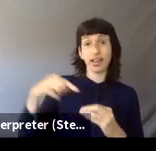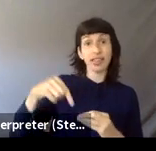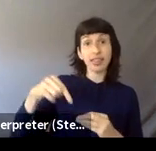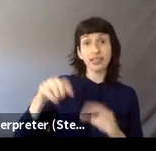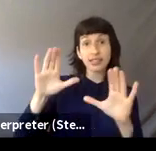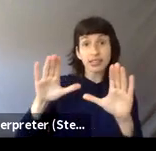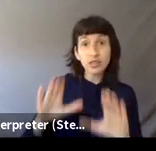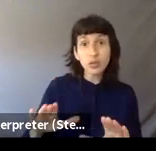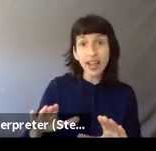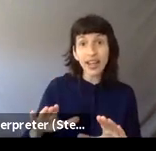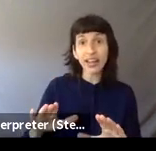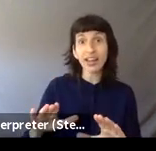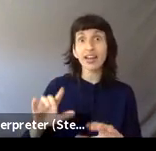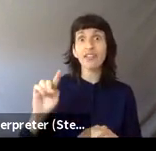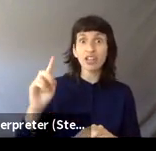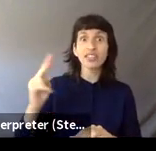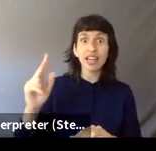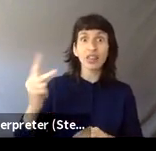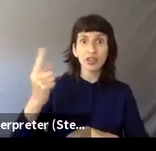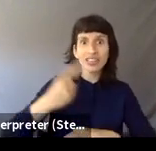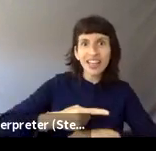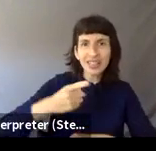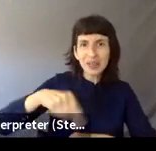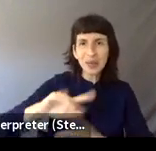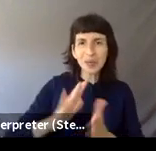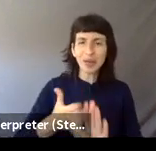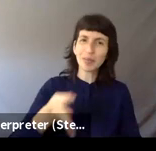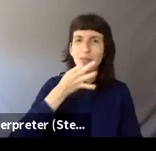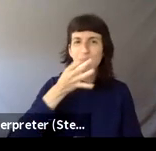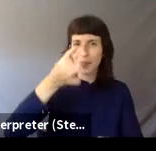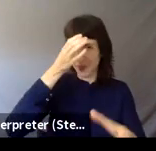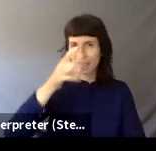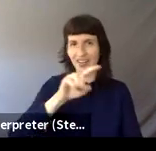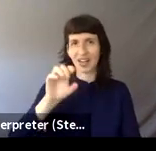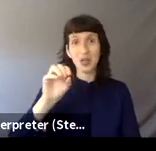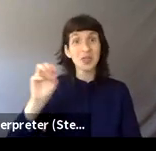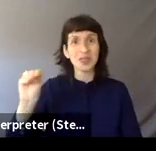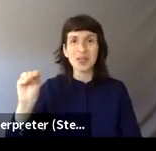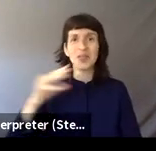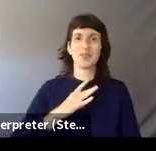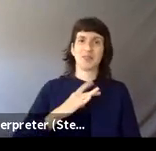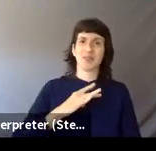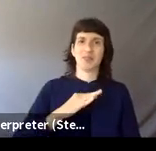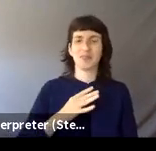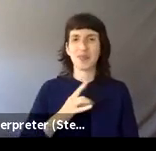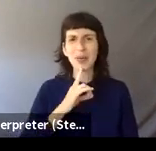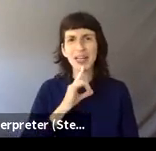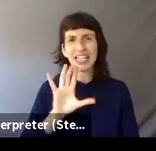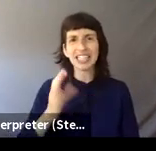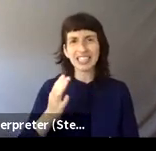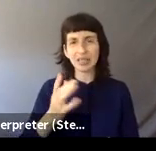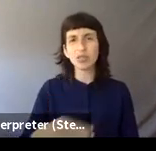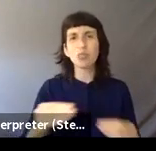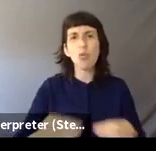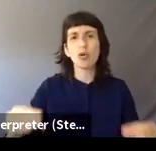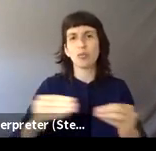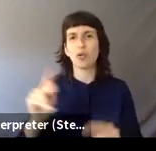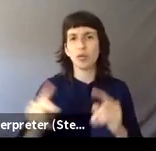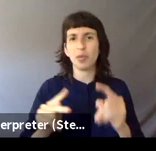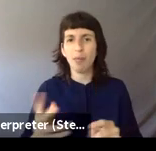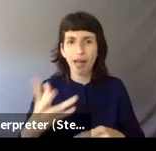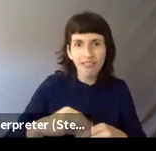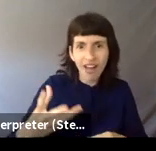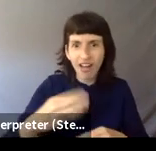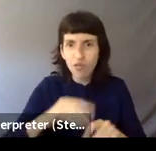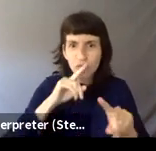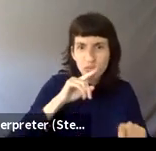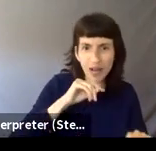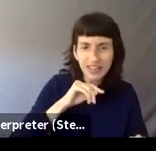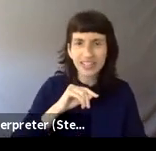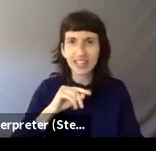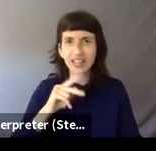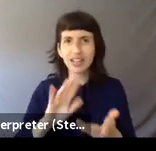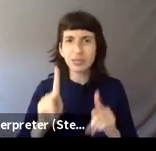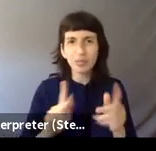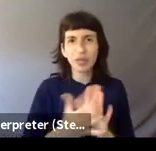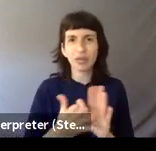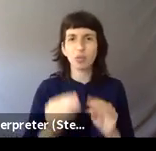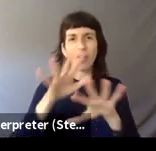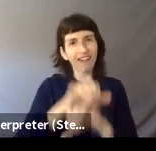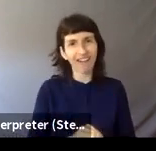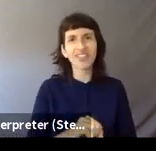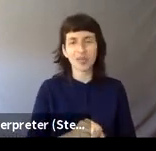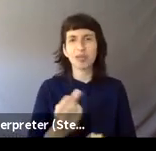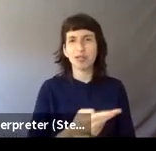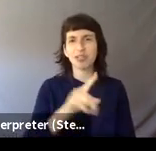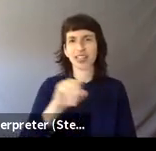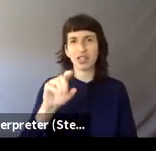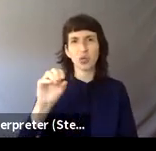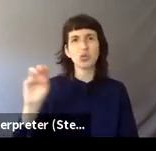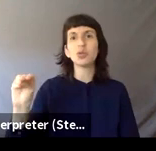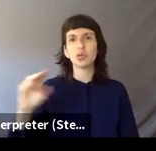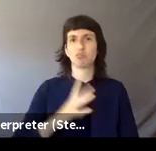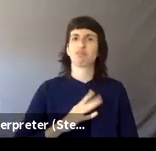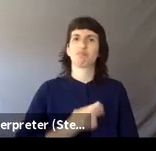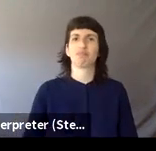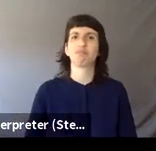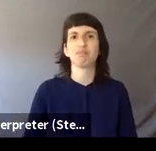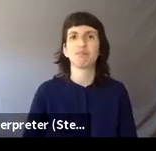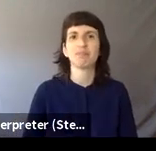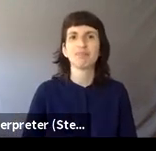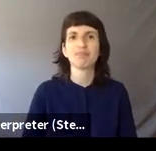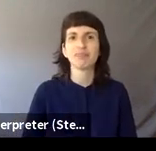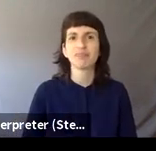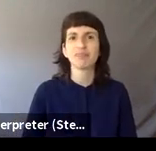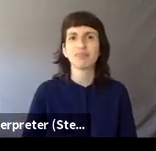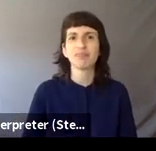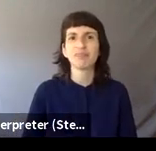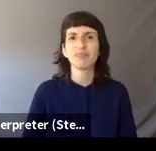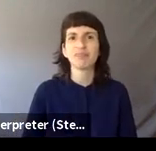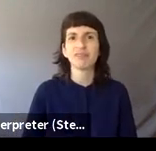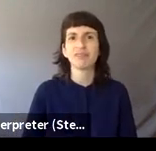have voted so far. Half of you have voted.